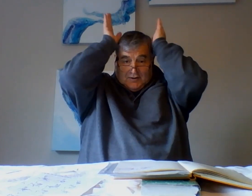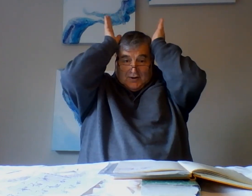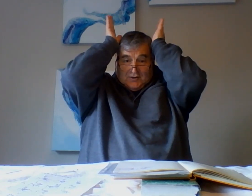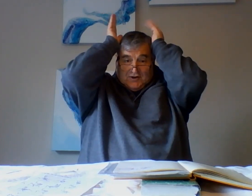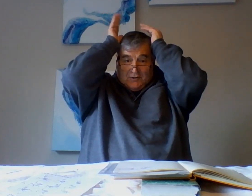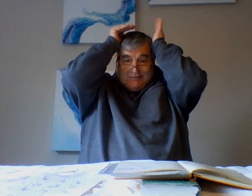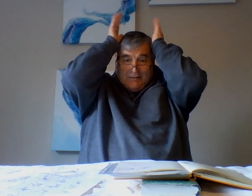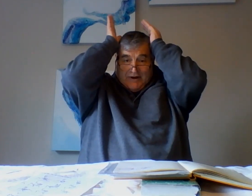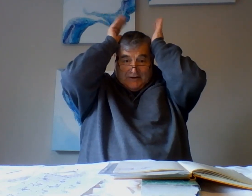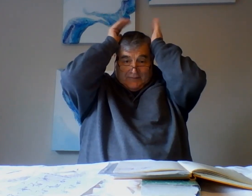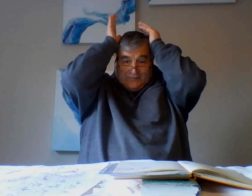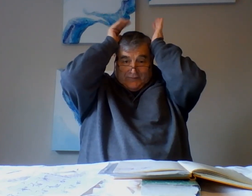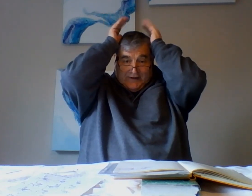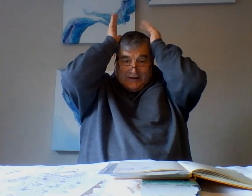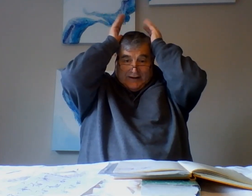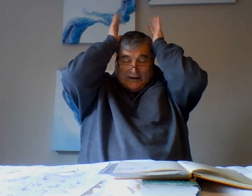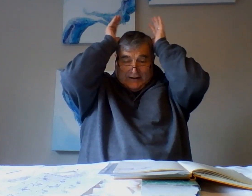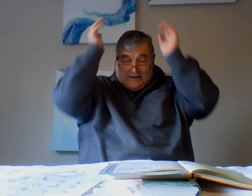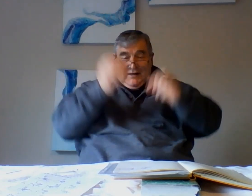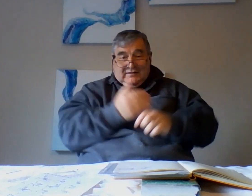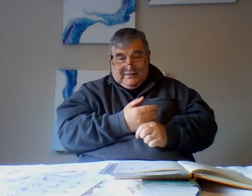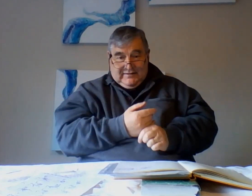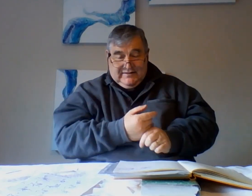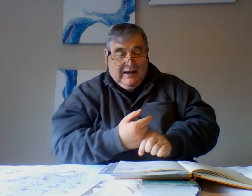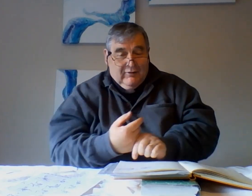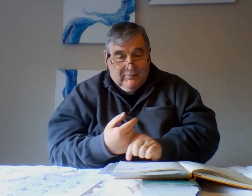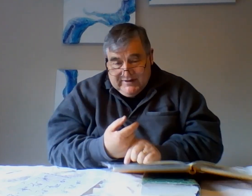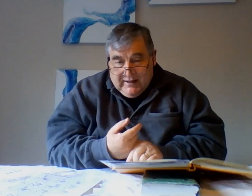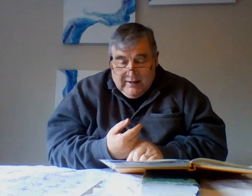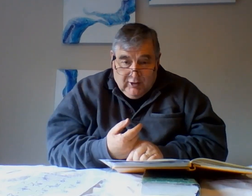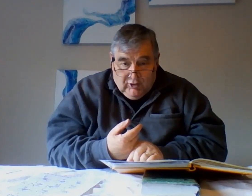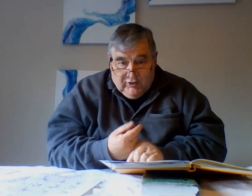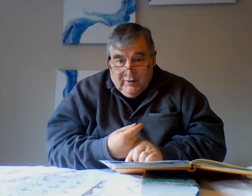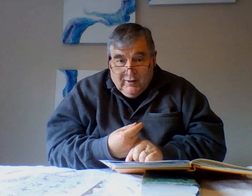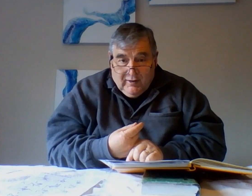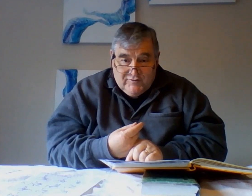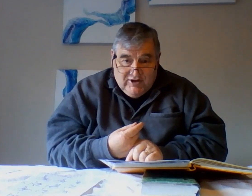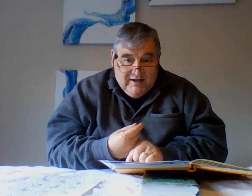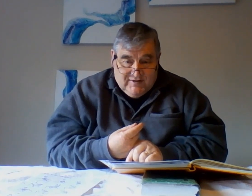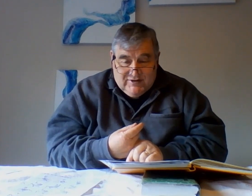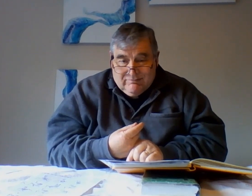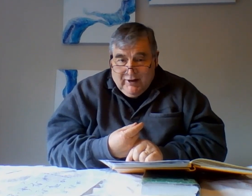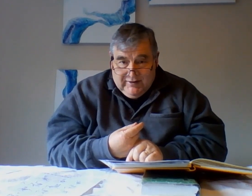(signs) to do a 'rabbit', and that doesn't sound particularly good, for Jesus riding